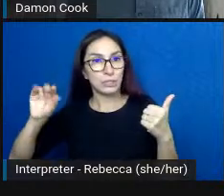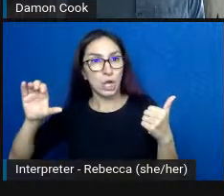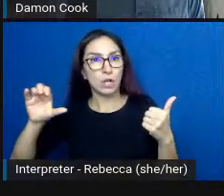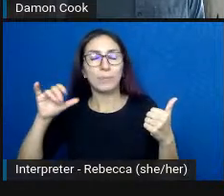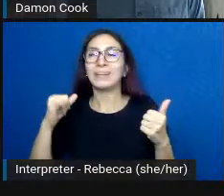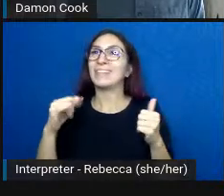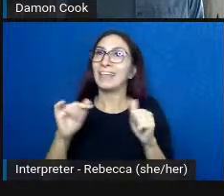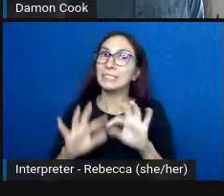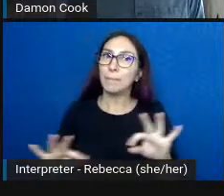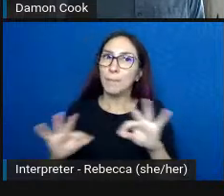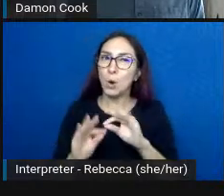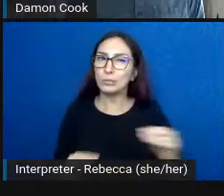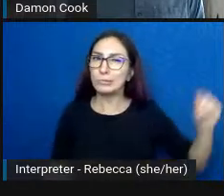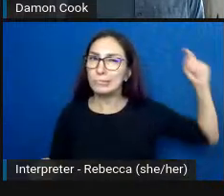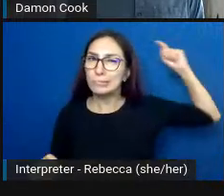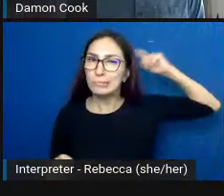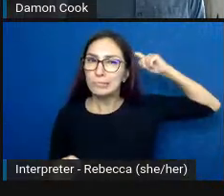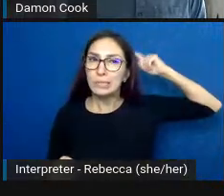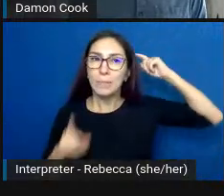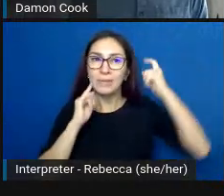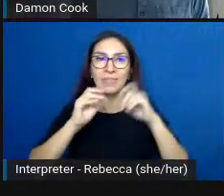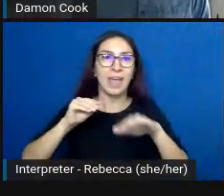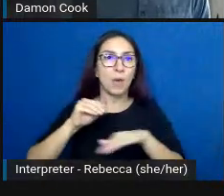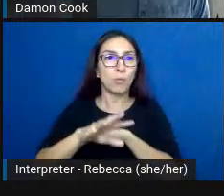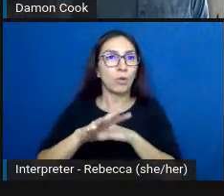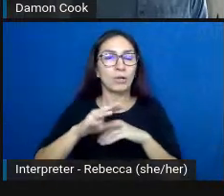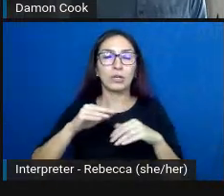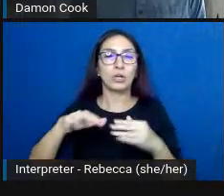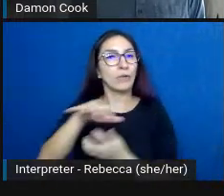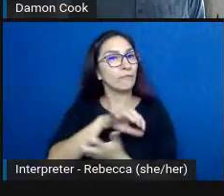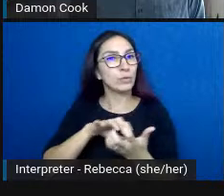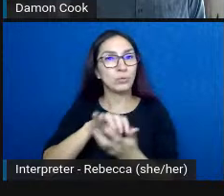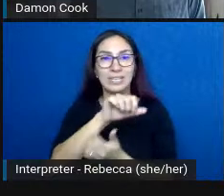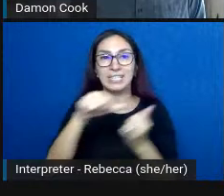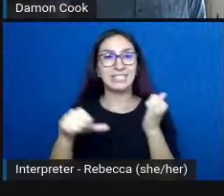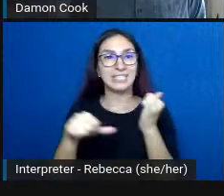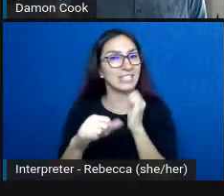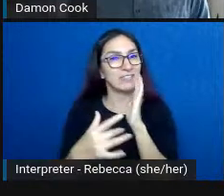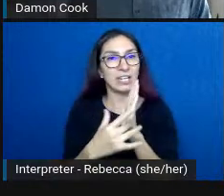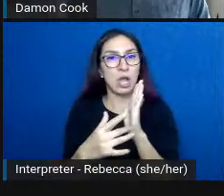Justic leak represents another document when opened which is important to remember